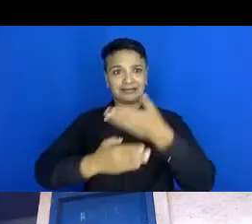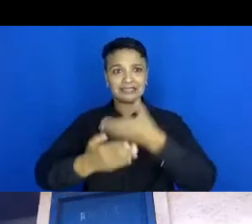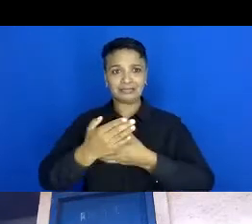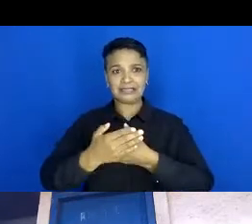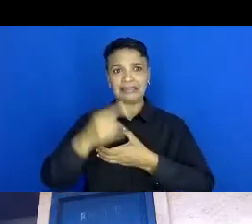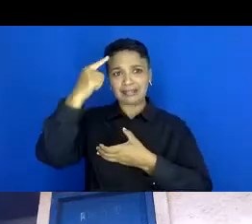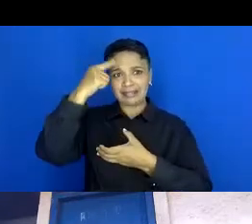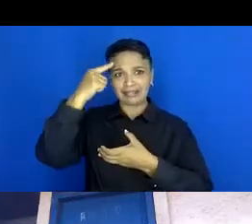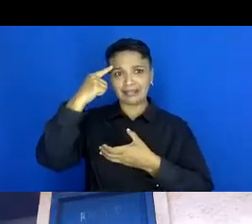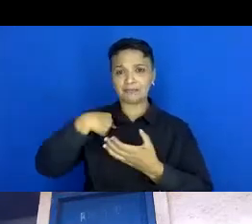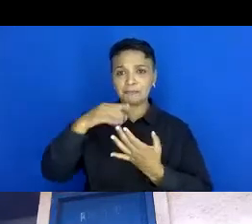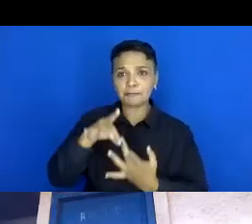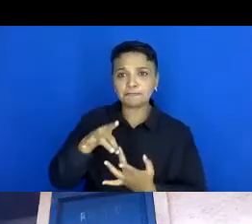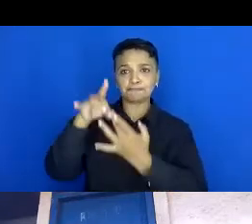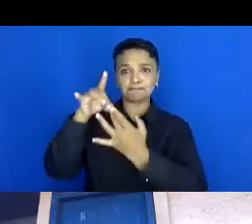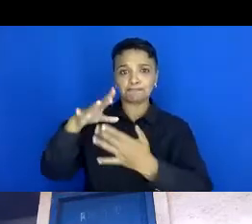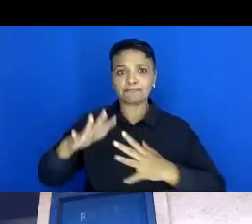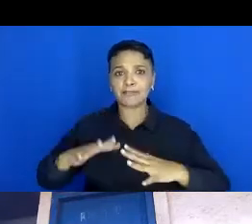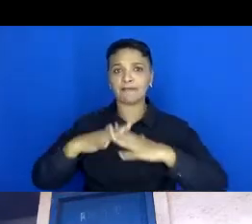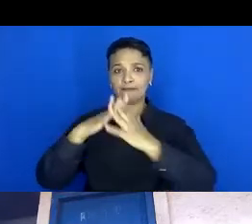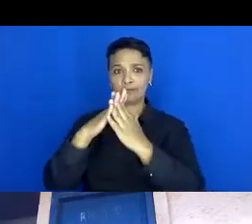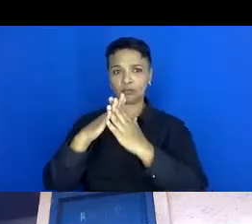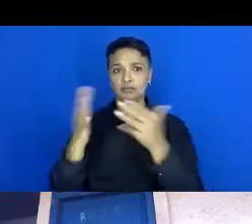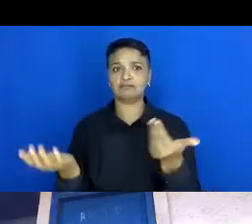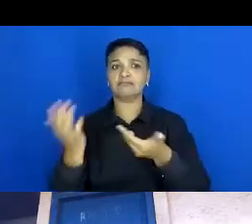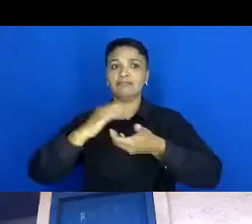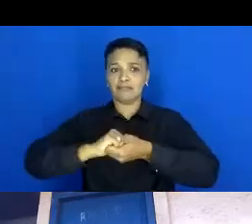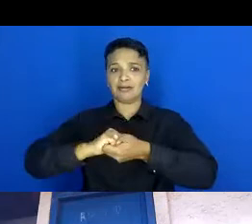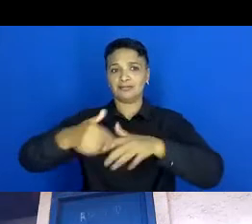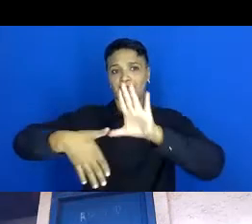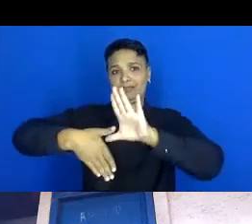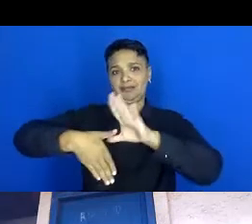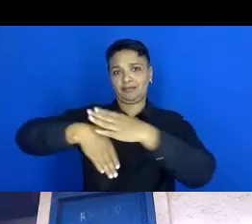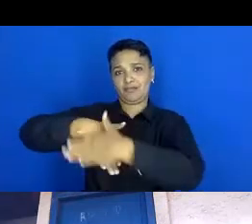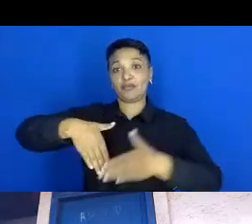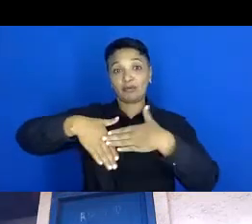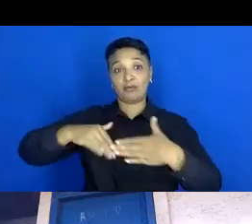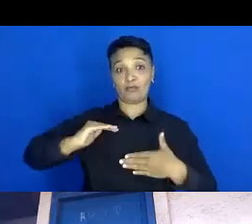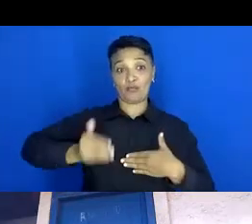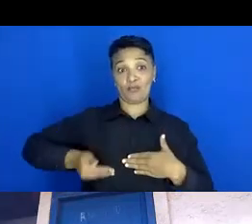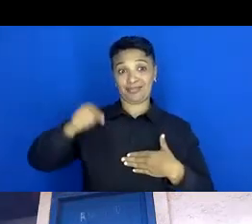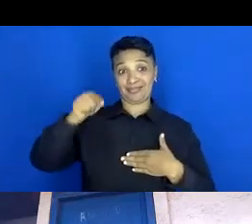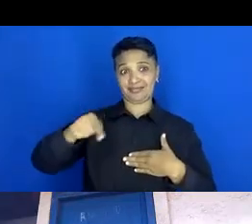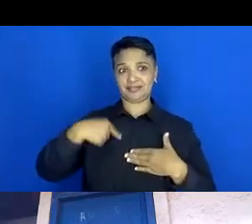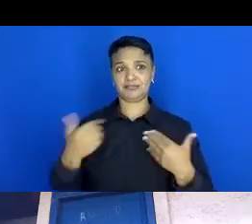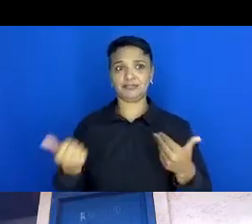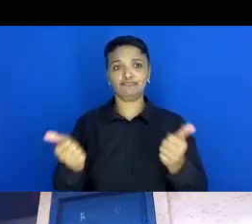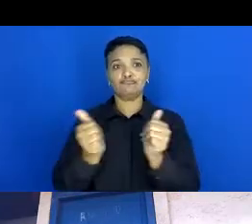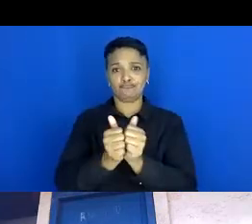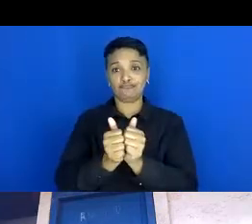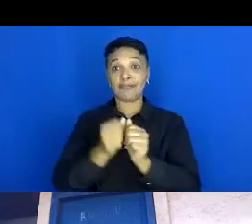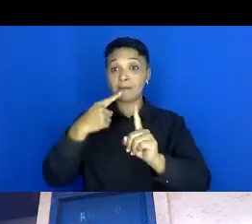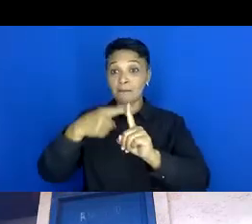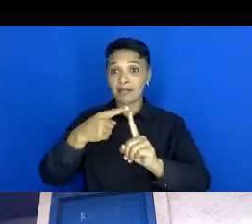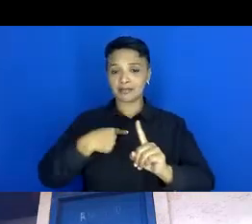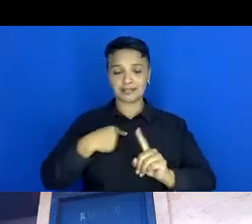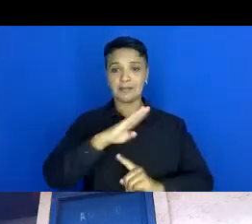for the elevation of the dress nation of the first national report with several feminists and lgtv